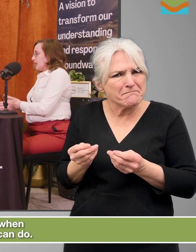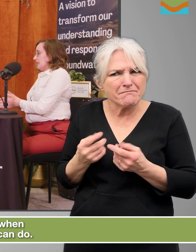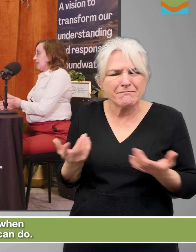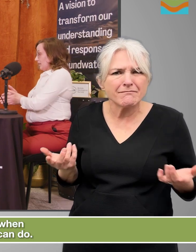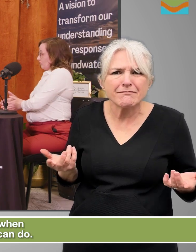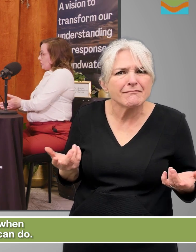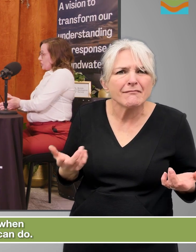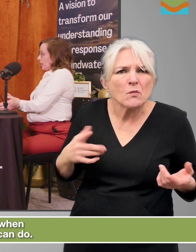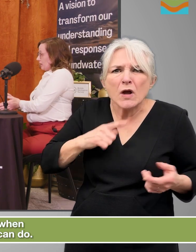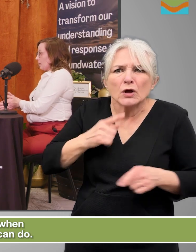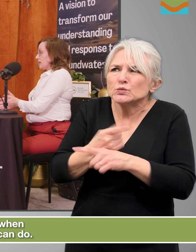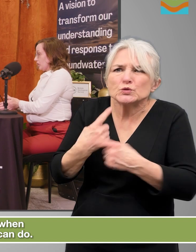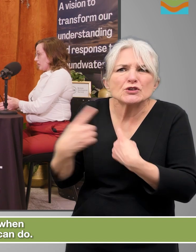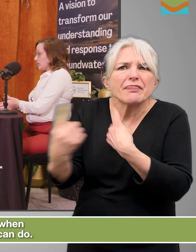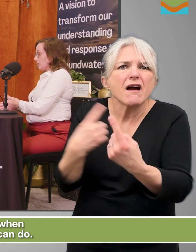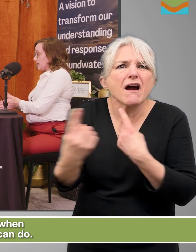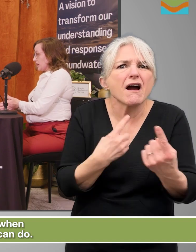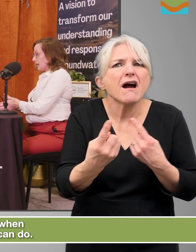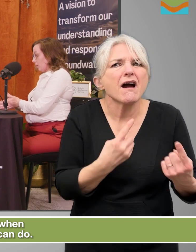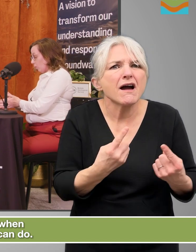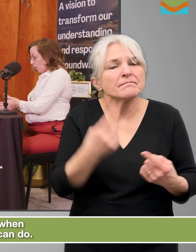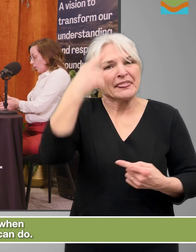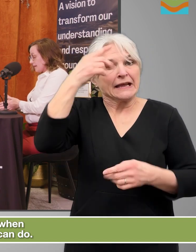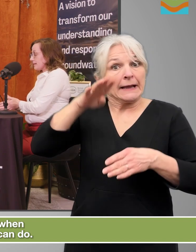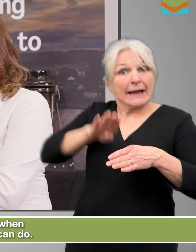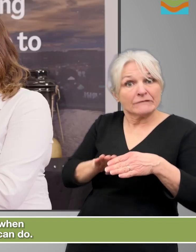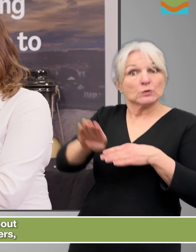And I think that's the future when we look to PGN and what we can do.